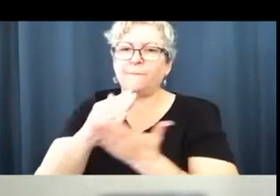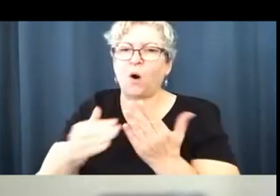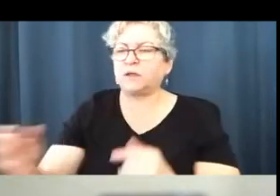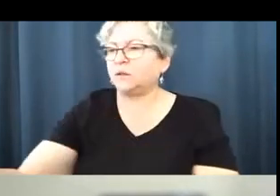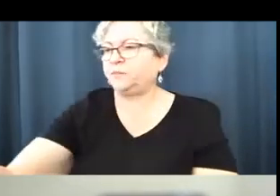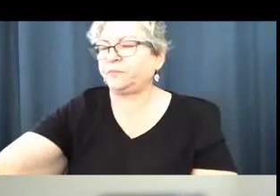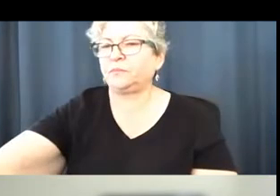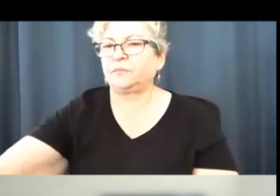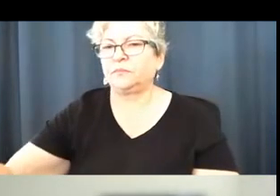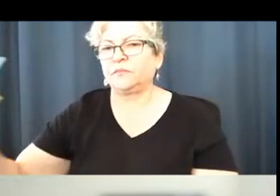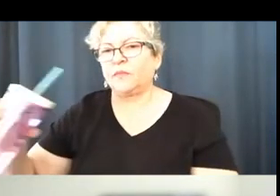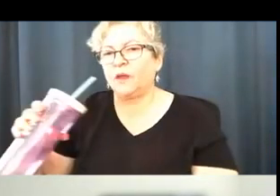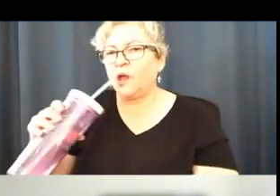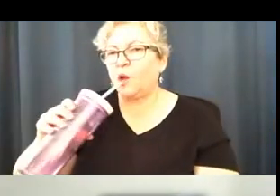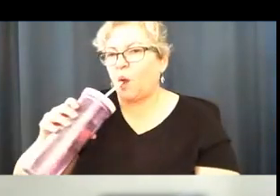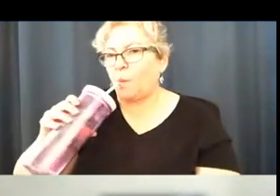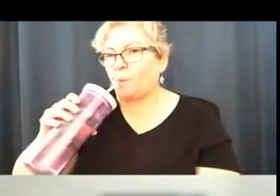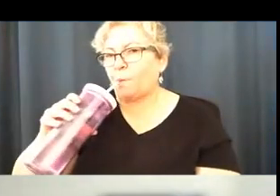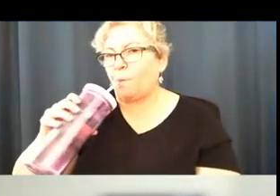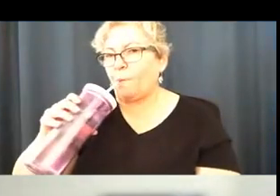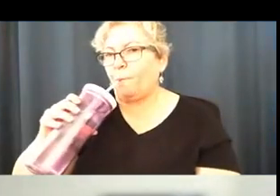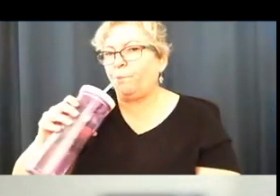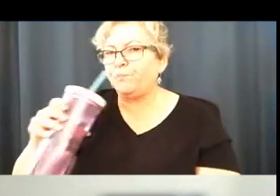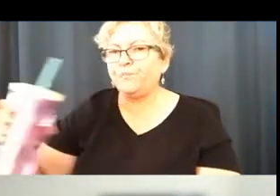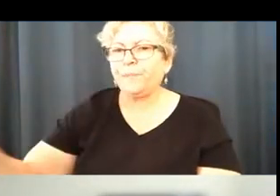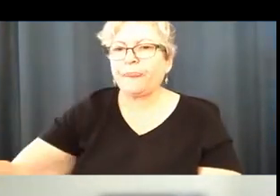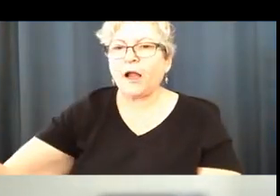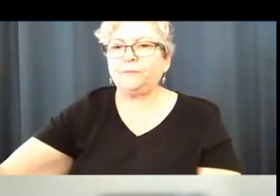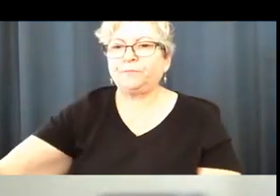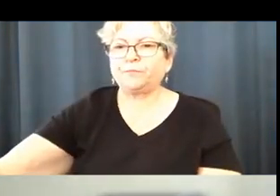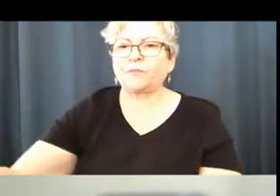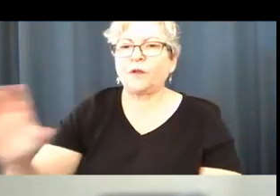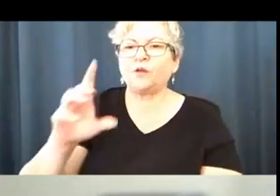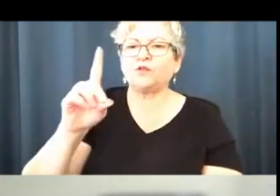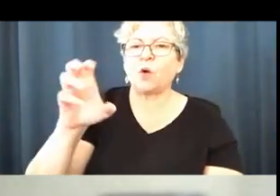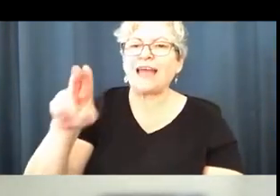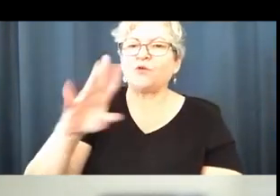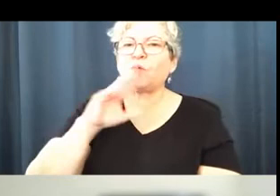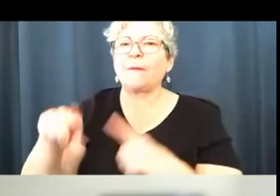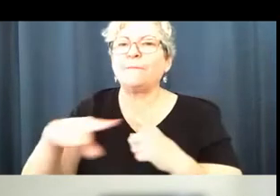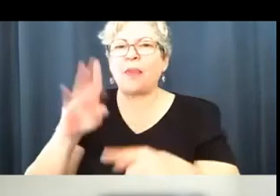What we're really thinking about here. Good, and I wanna talk a little bit now about the business case for accessibility, right?